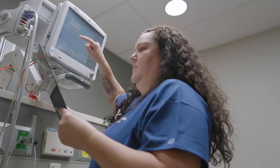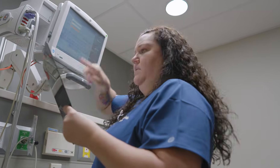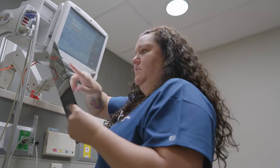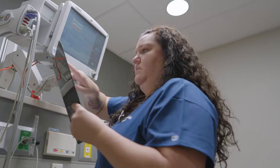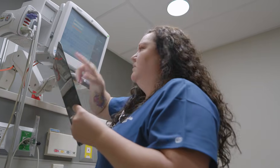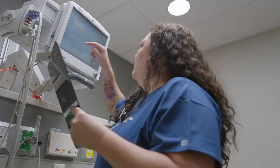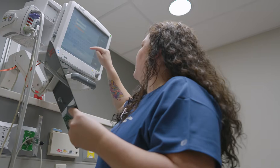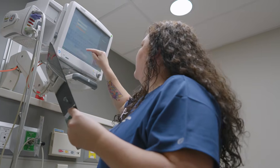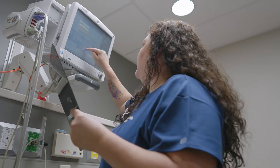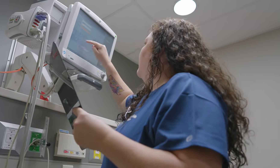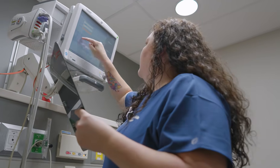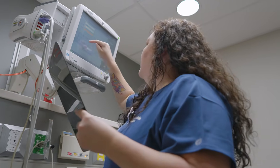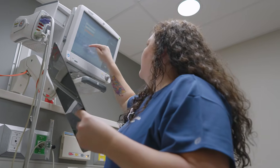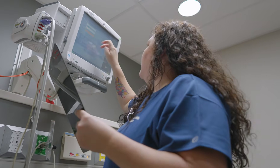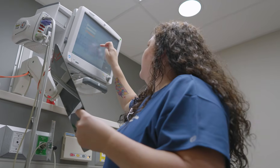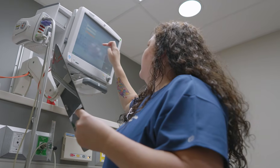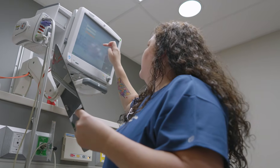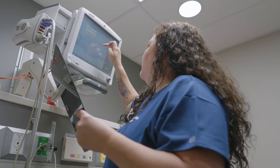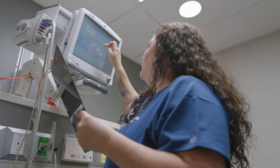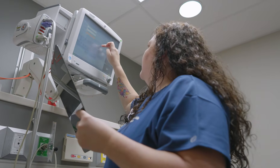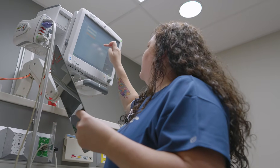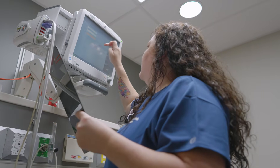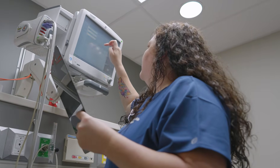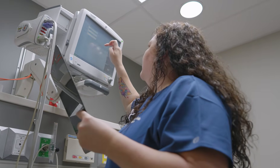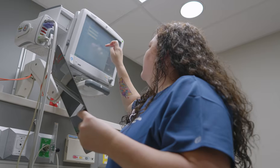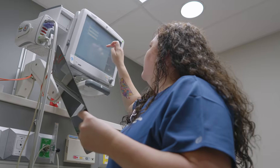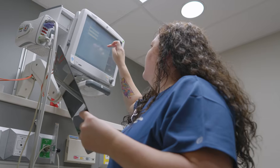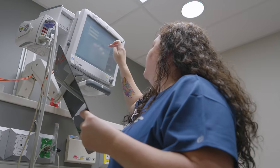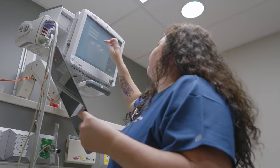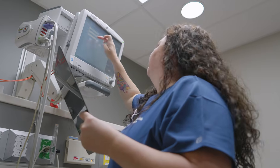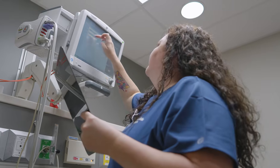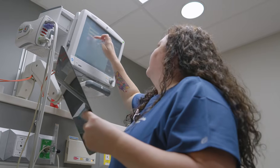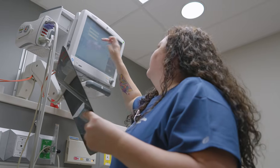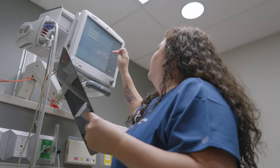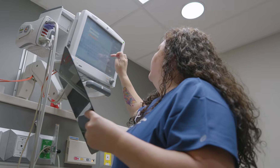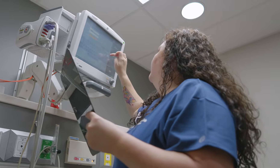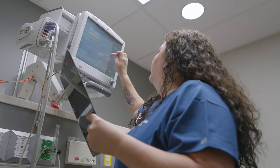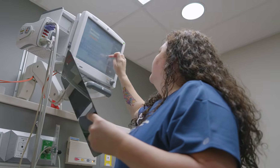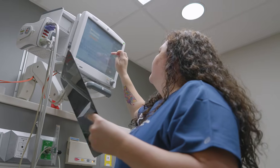drops and they go, oh, my gosh, you're deaf. And then they tell me everything. And with that, I can explain it to the doctor.